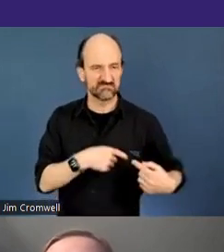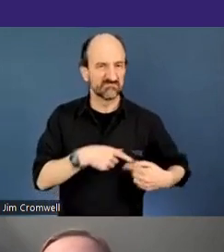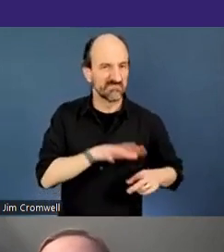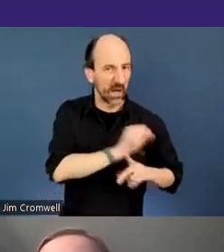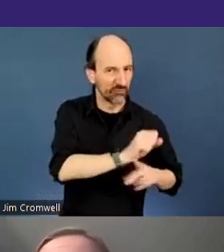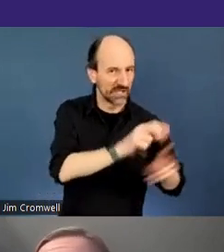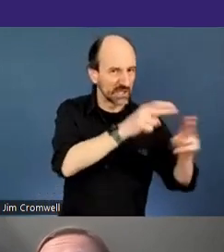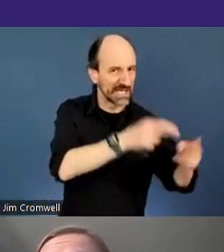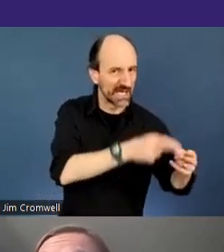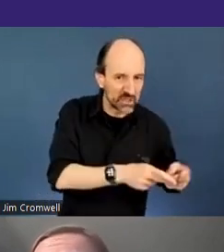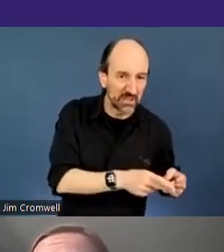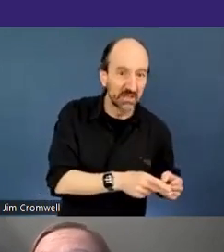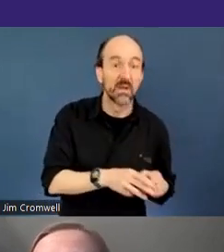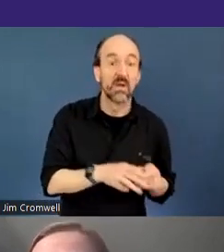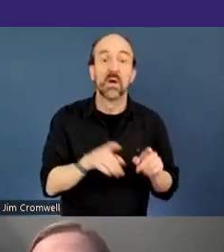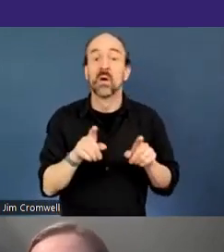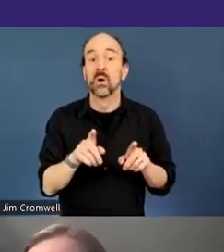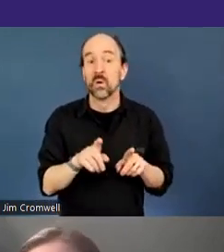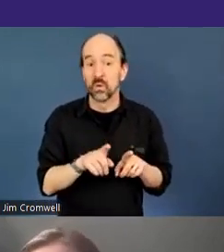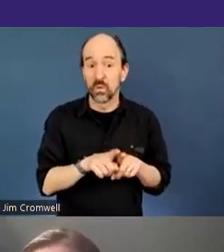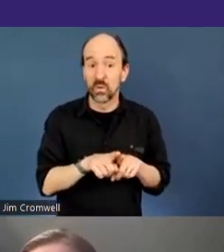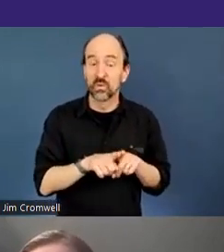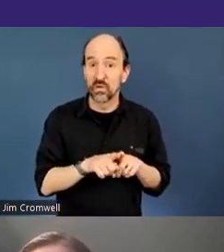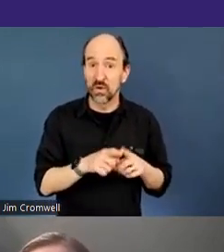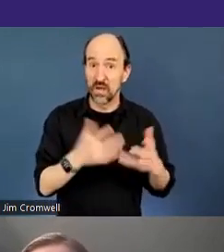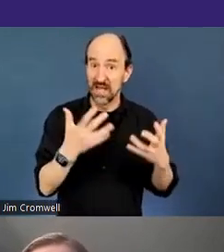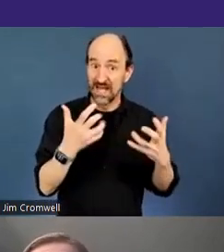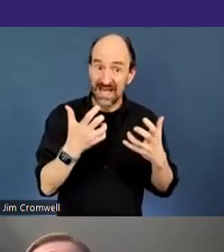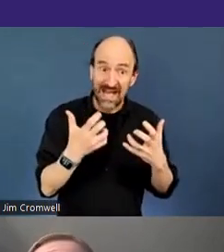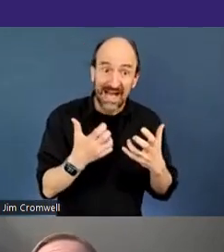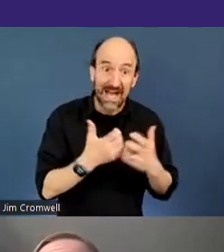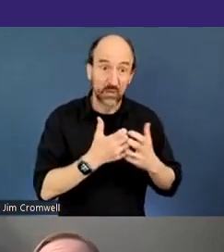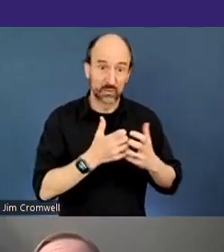talk more about the building blocks of monitoring and evaluation.